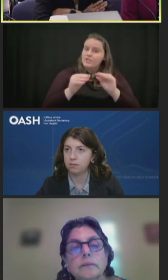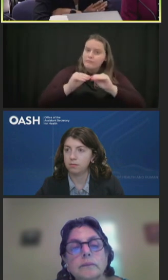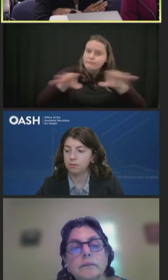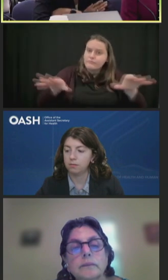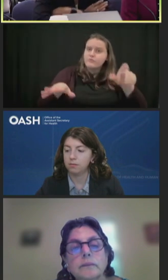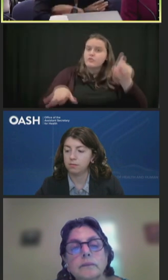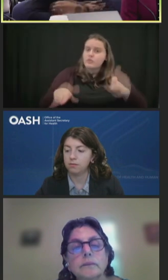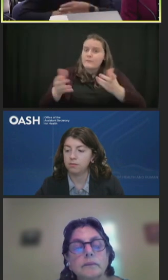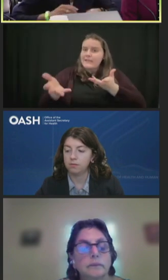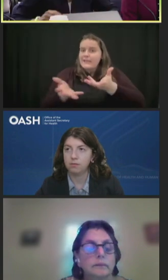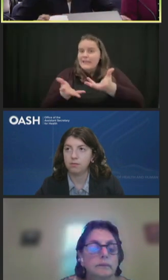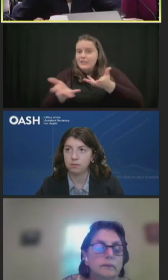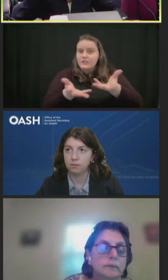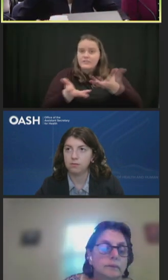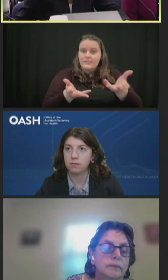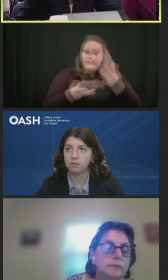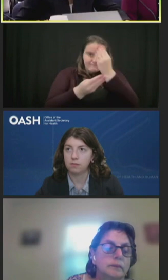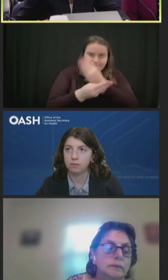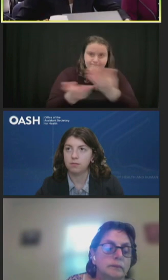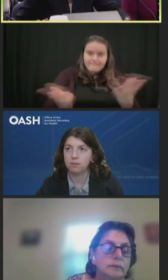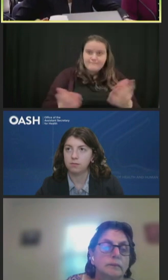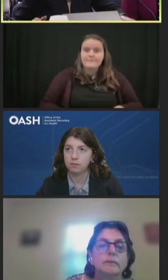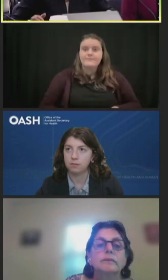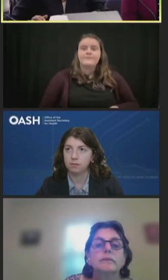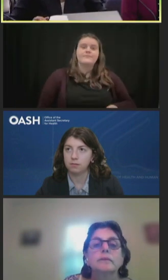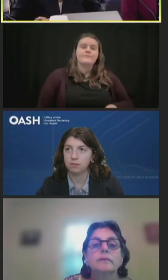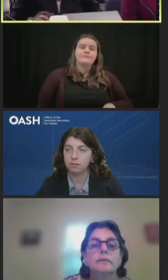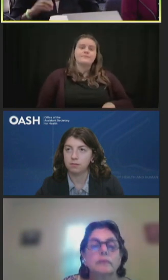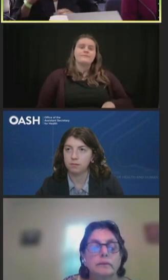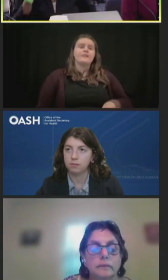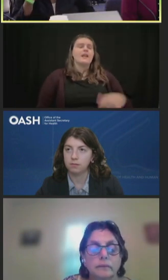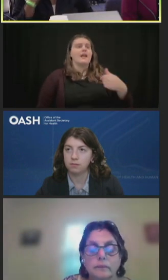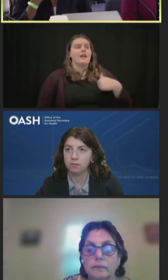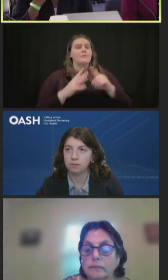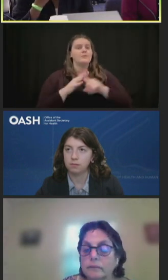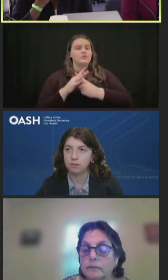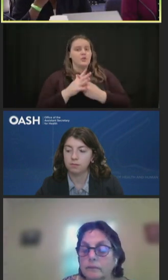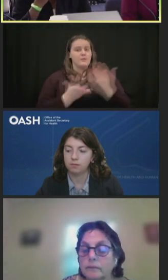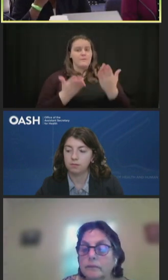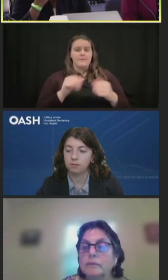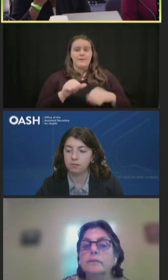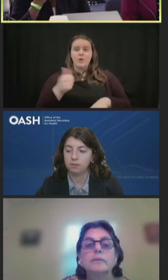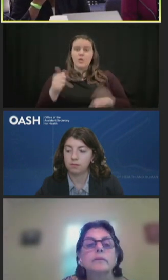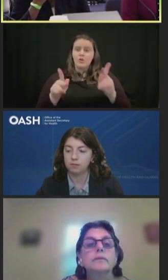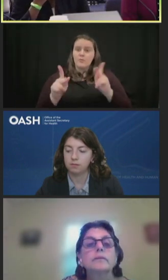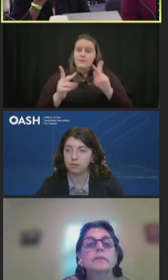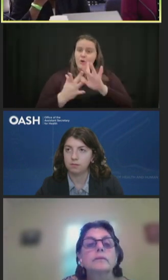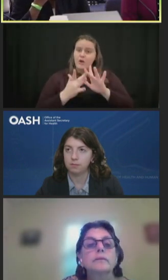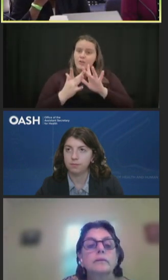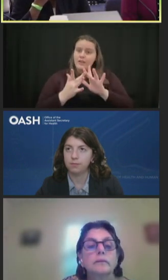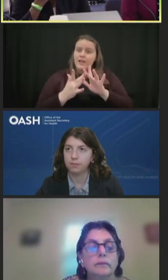Kelly Moore: I'll start, and others online may also have comments. But I completely agree